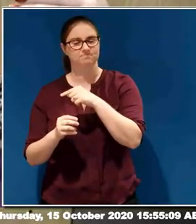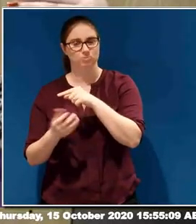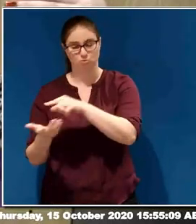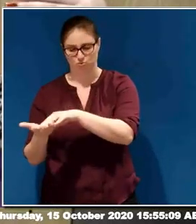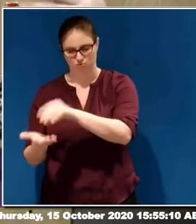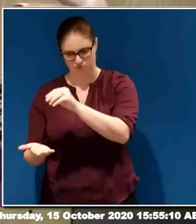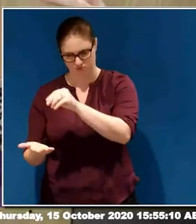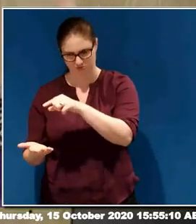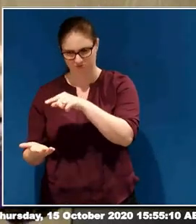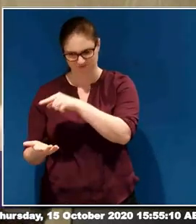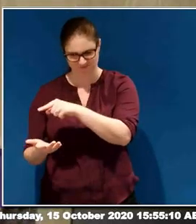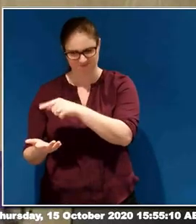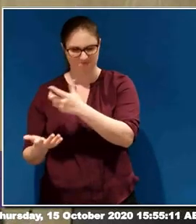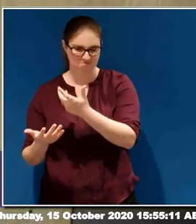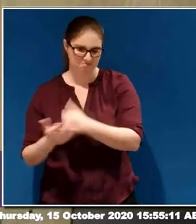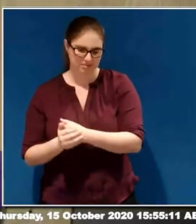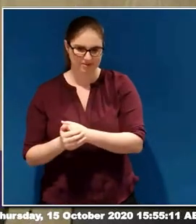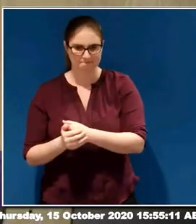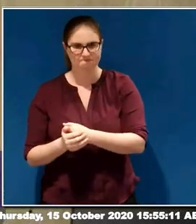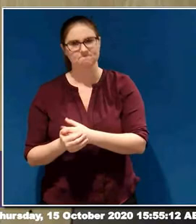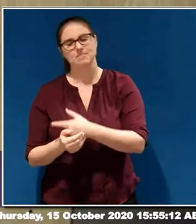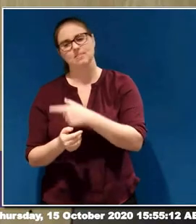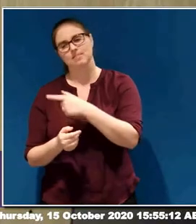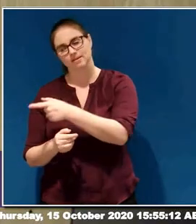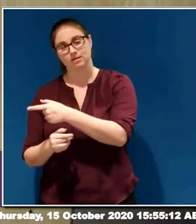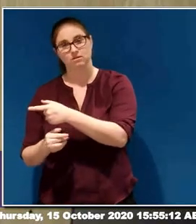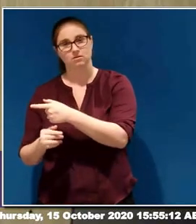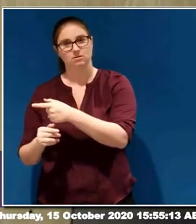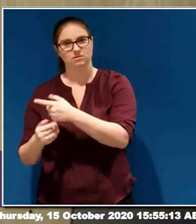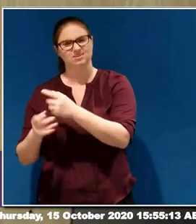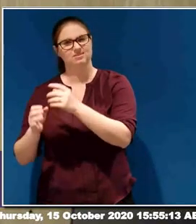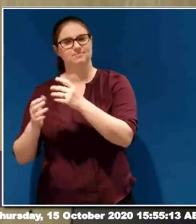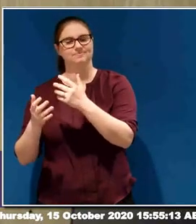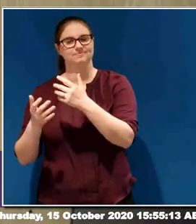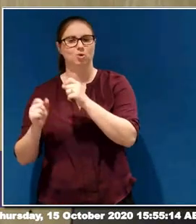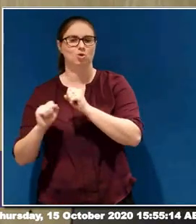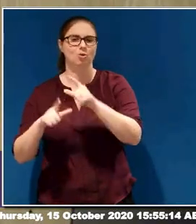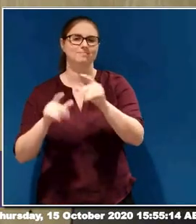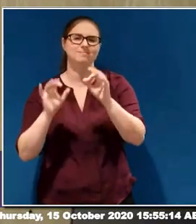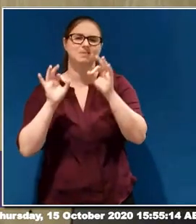which are special schools for students with disruptive behaviour, and there's